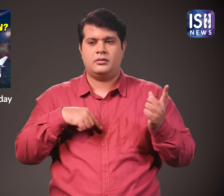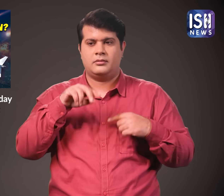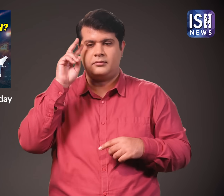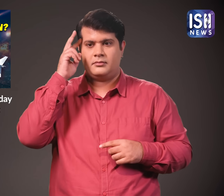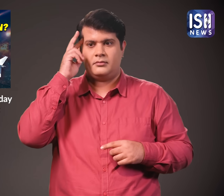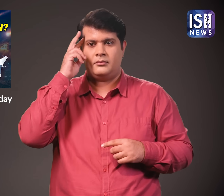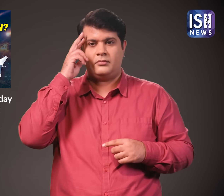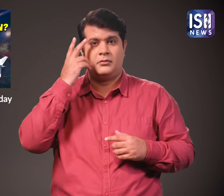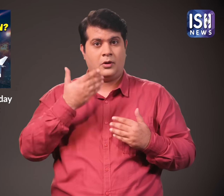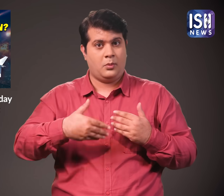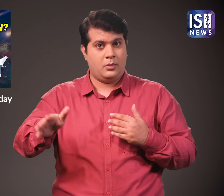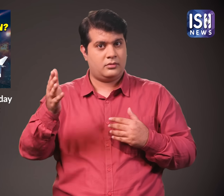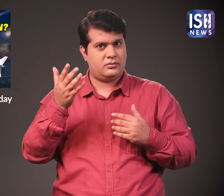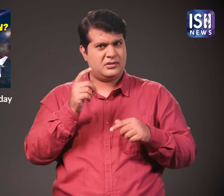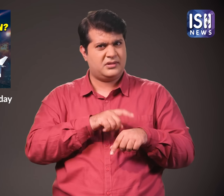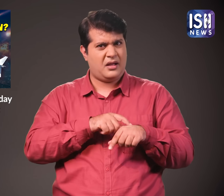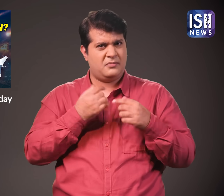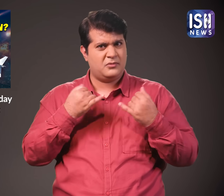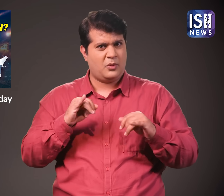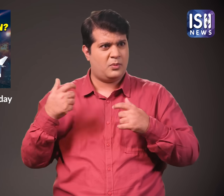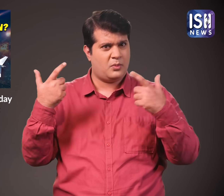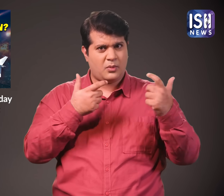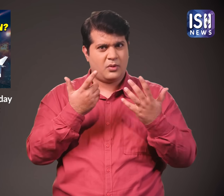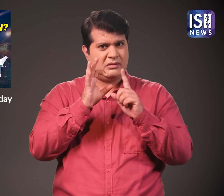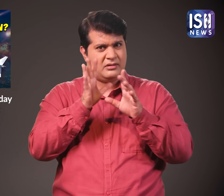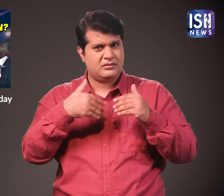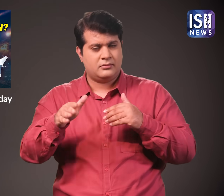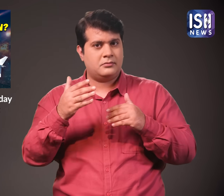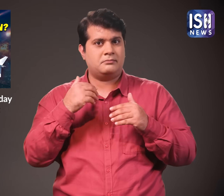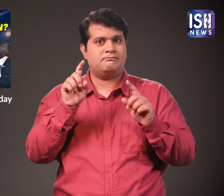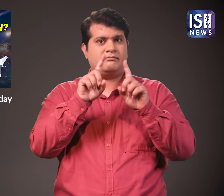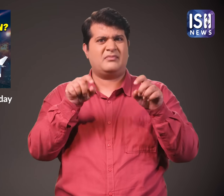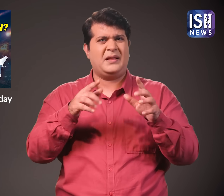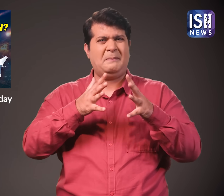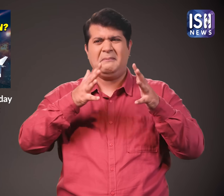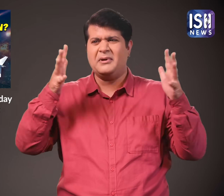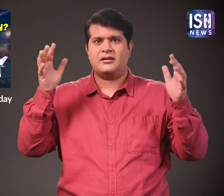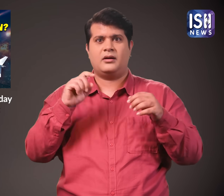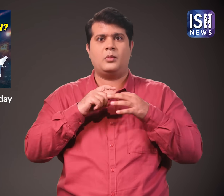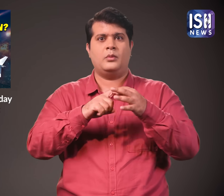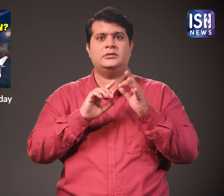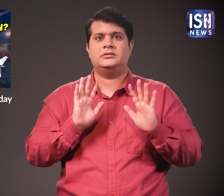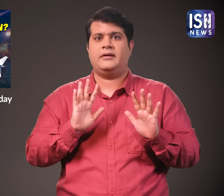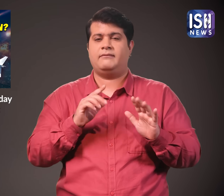Does this signal the possibility of future conflict or a looming period of danger? That's a big question.